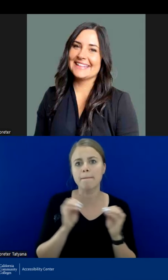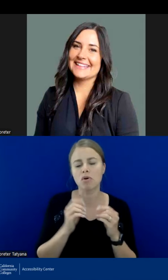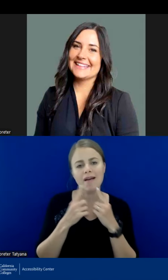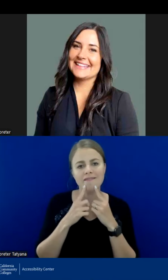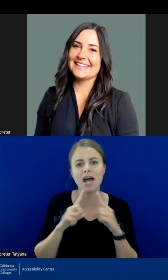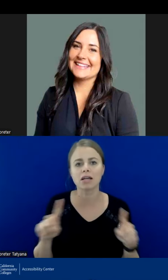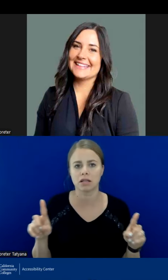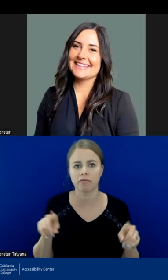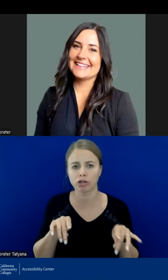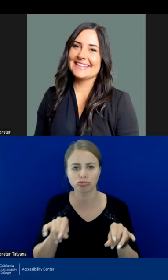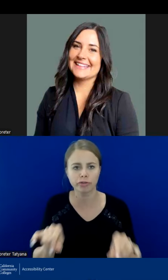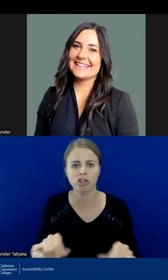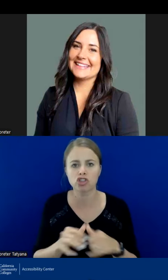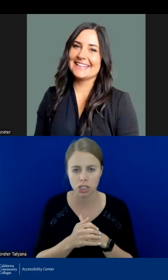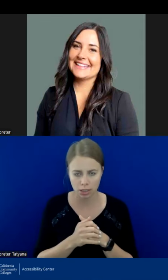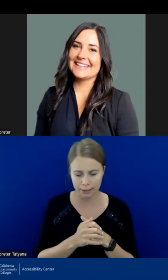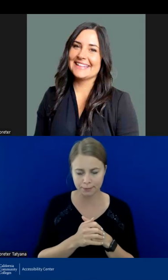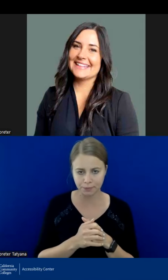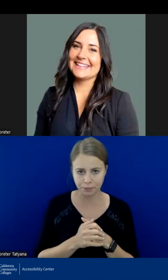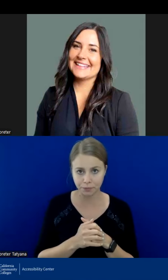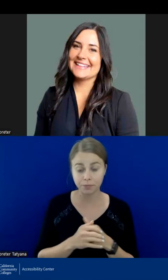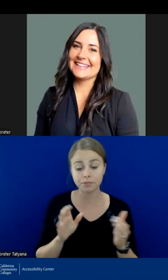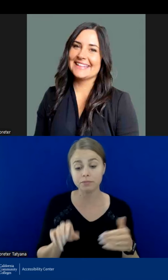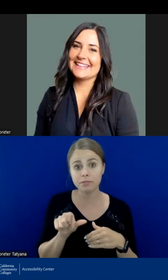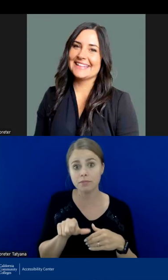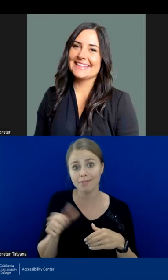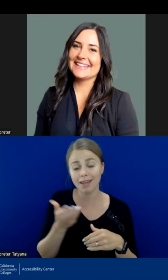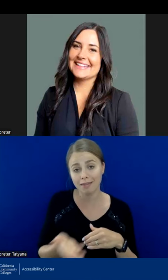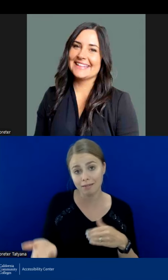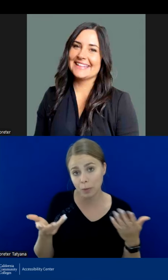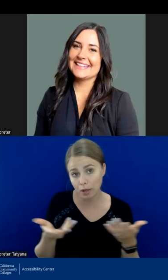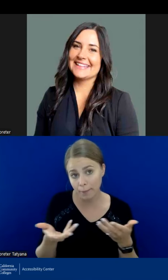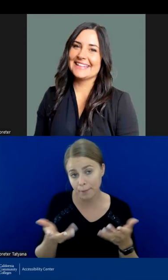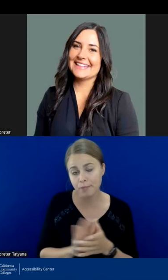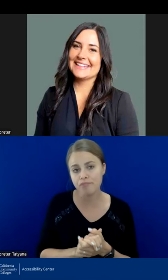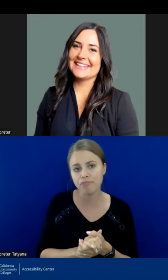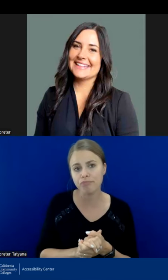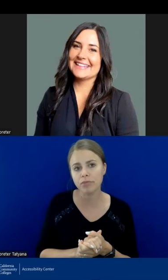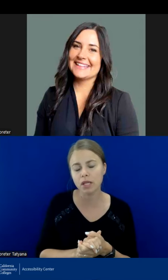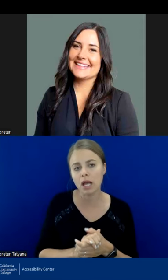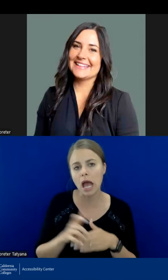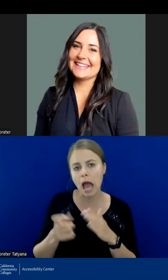in the future. Another thing is that, automated accessibility checkers,